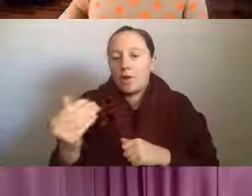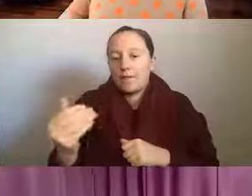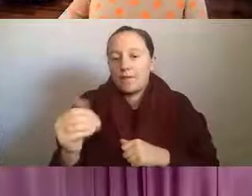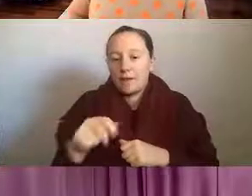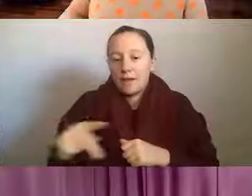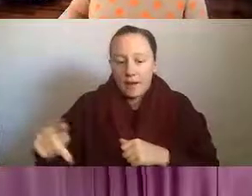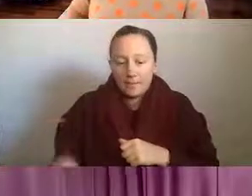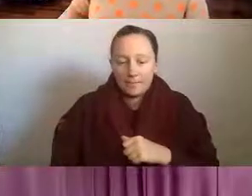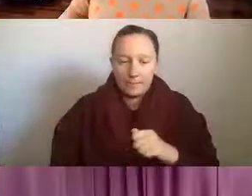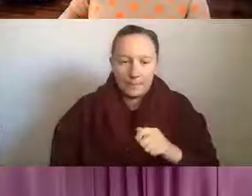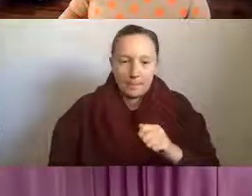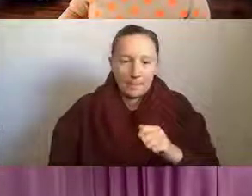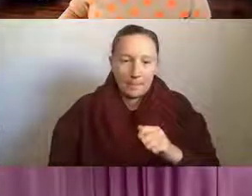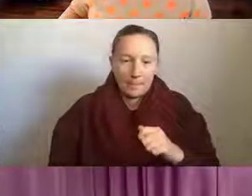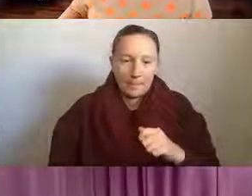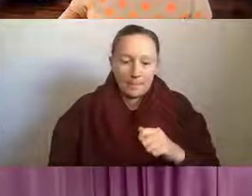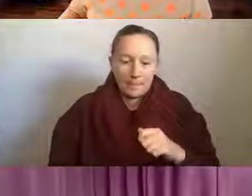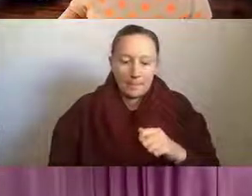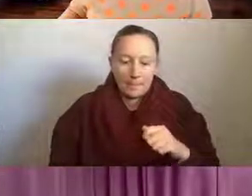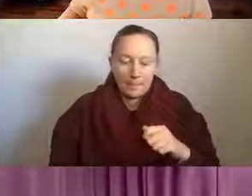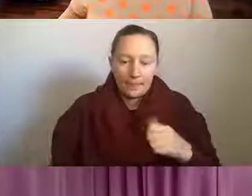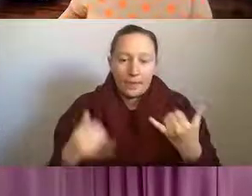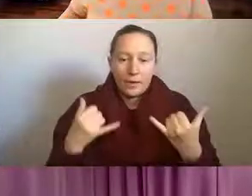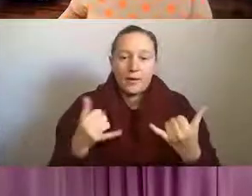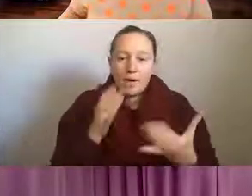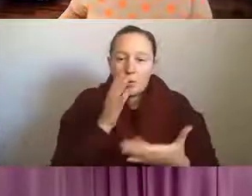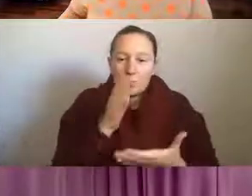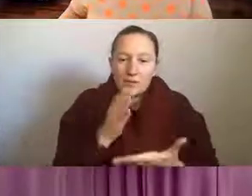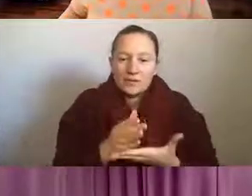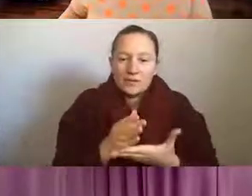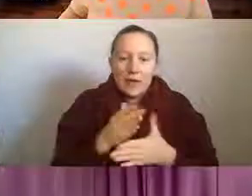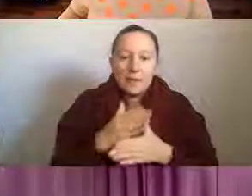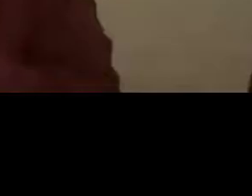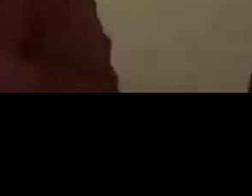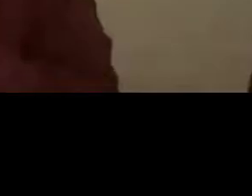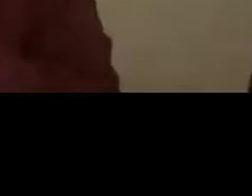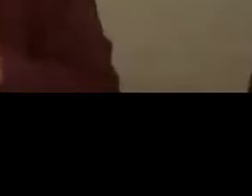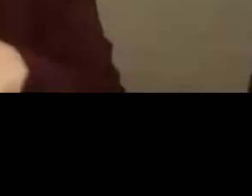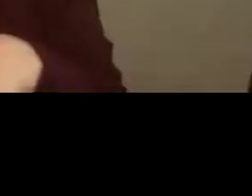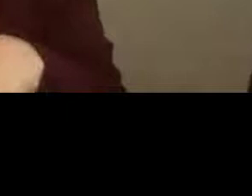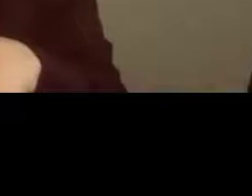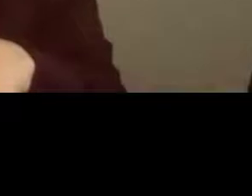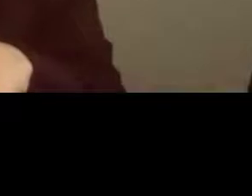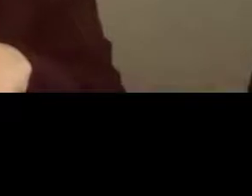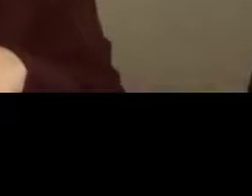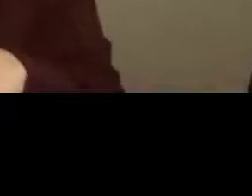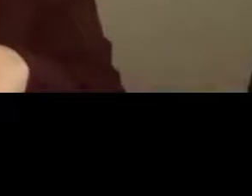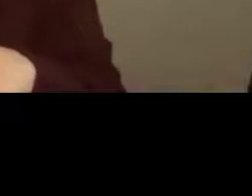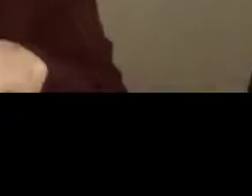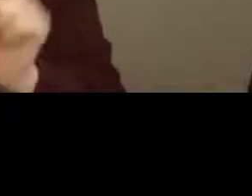So, at this time, I'm going to stop sharing my slides and I will take any questions